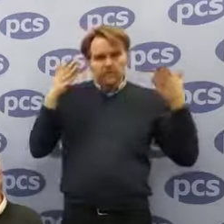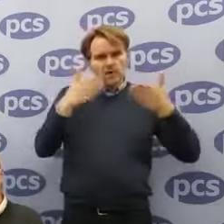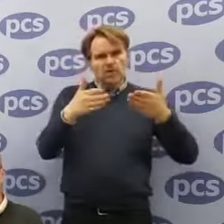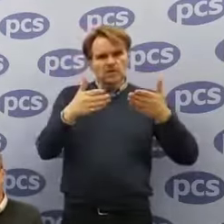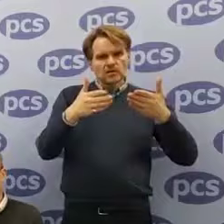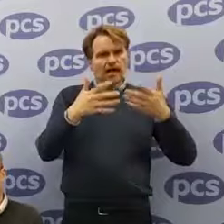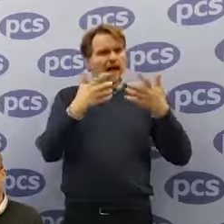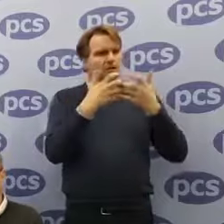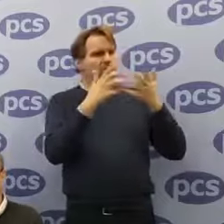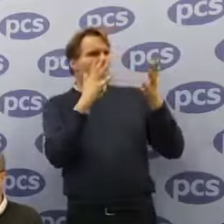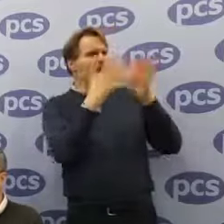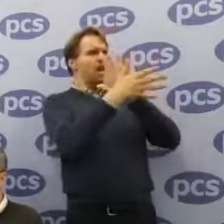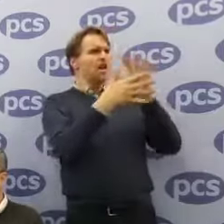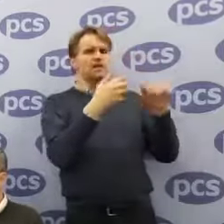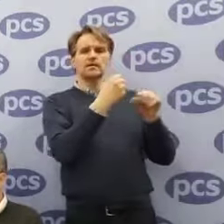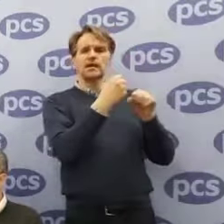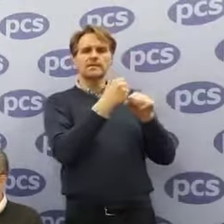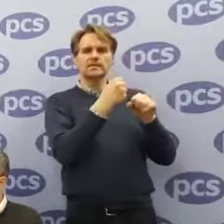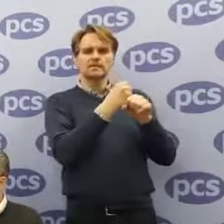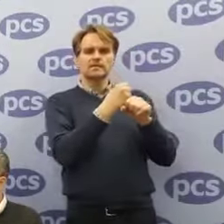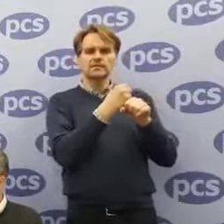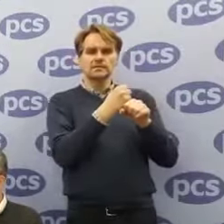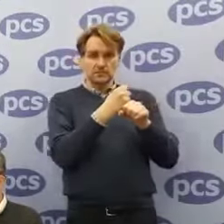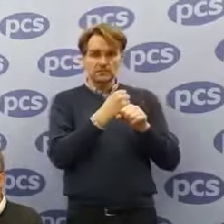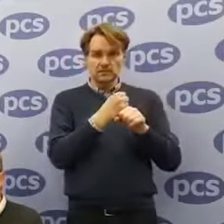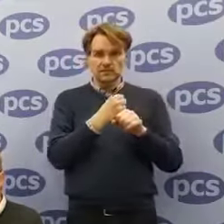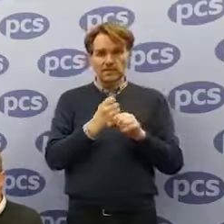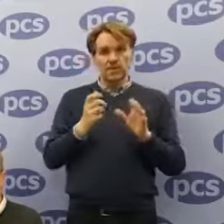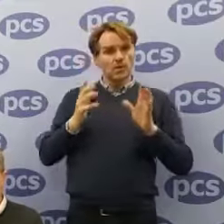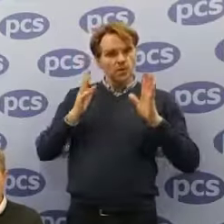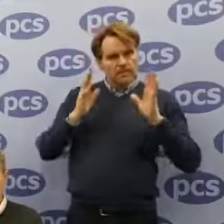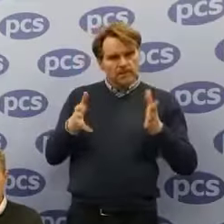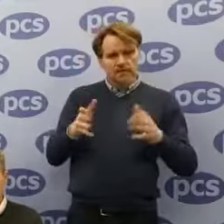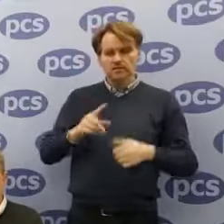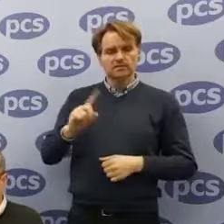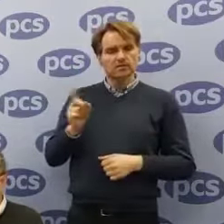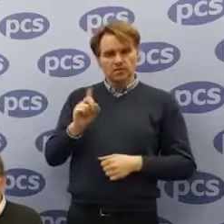disruption. Of course what we have to be able to do is ensure the members in the